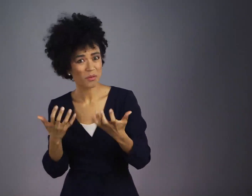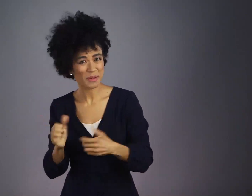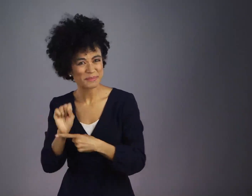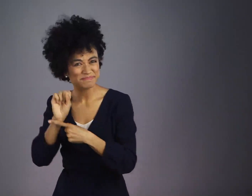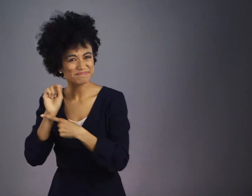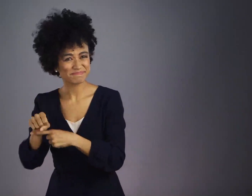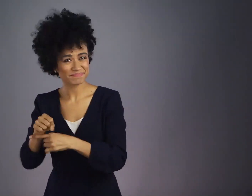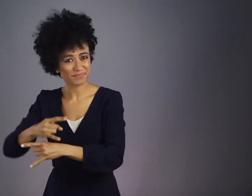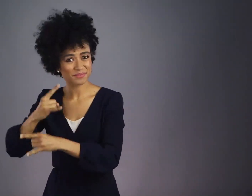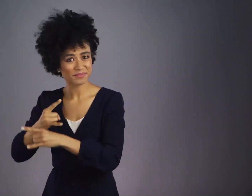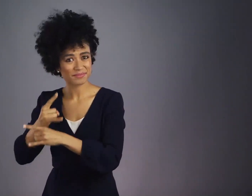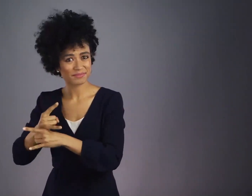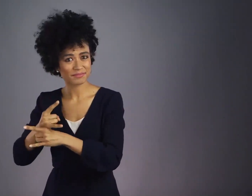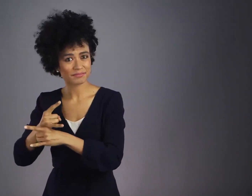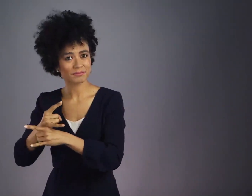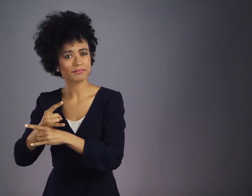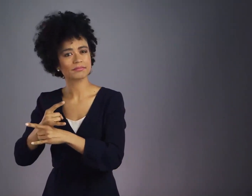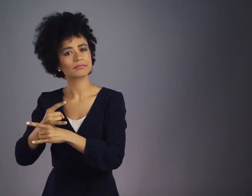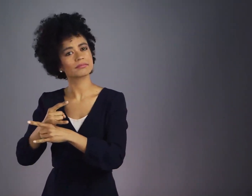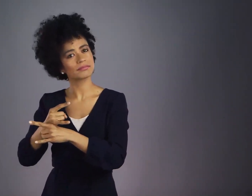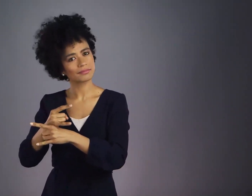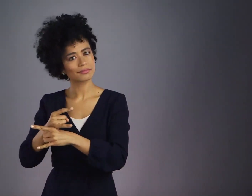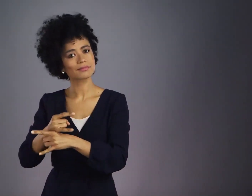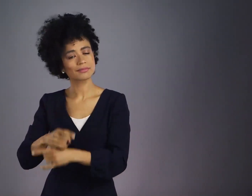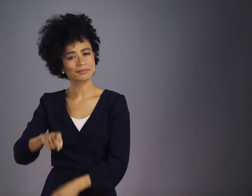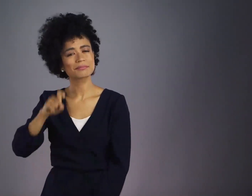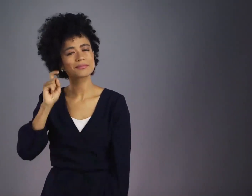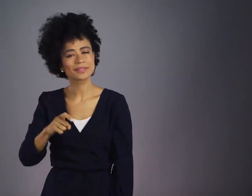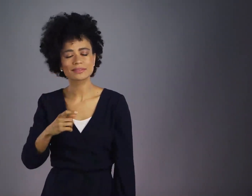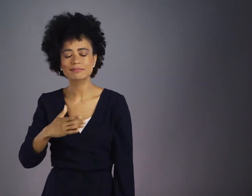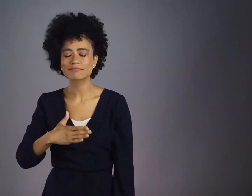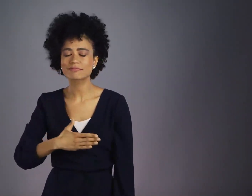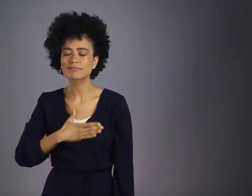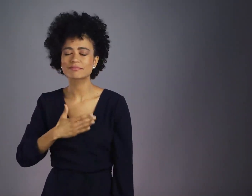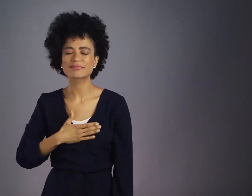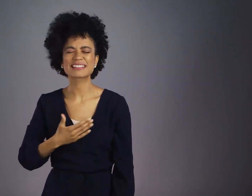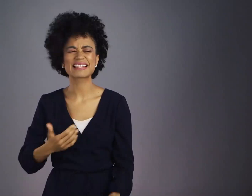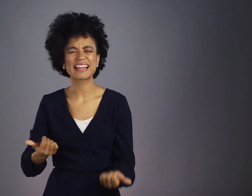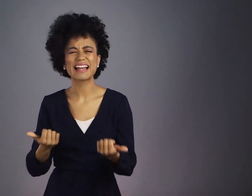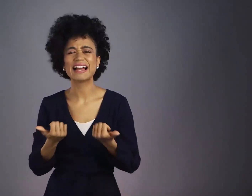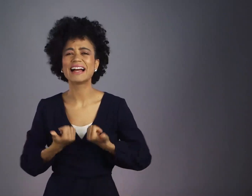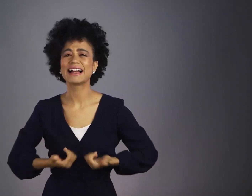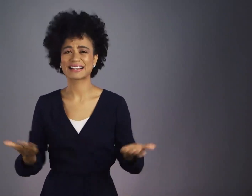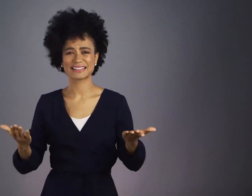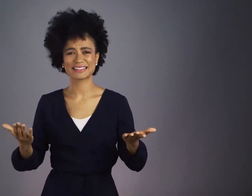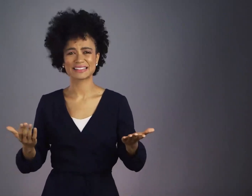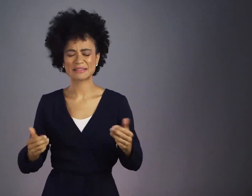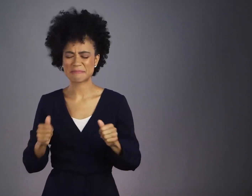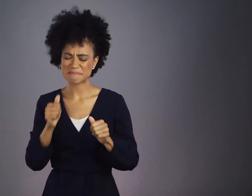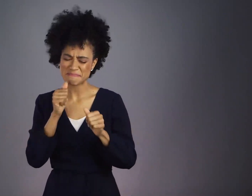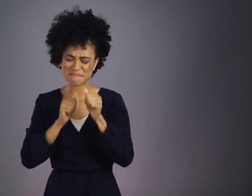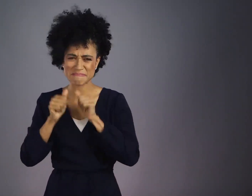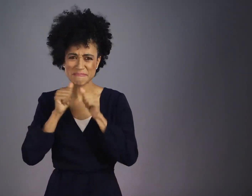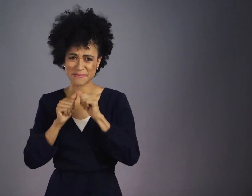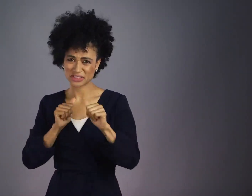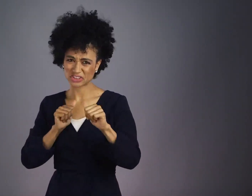Remember it was agreed at the beginning we would go to any lengths for victory over alcohol.